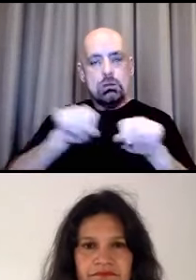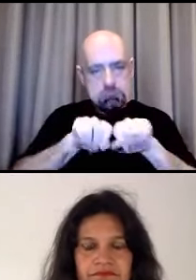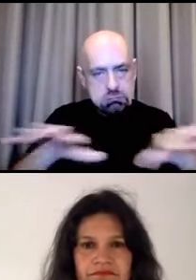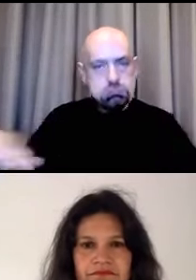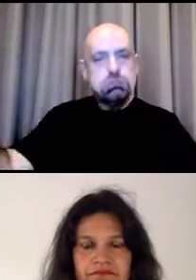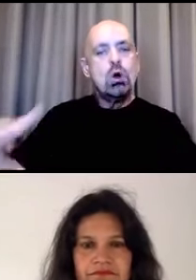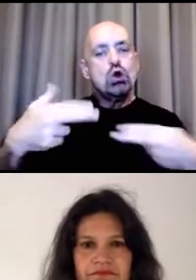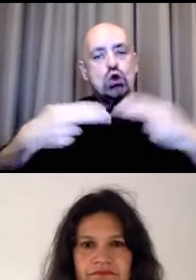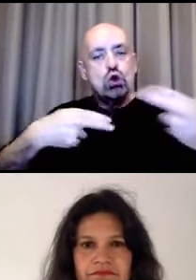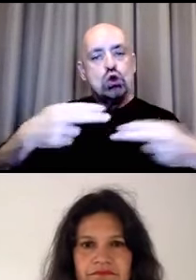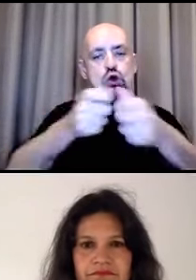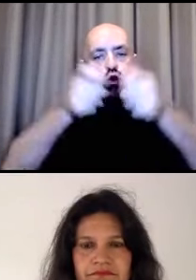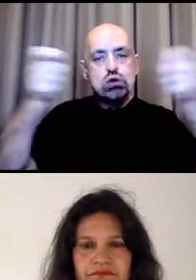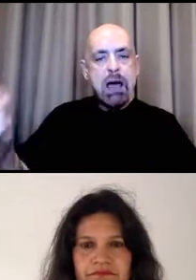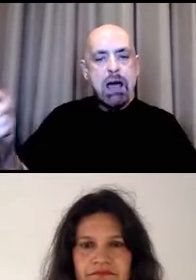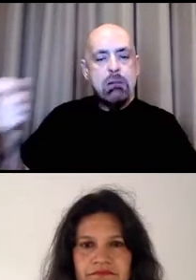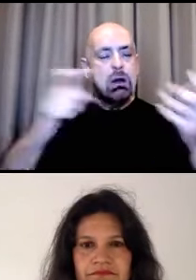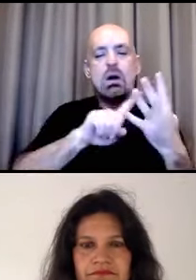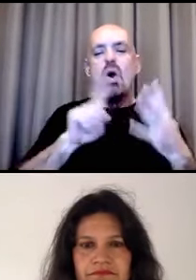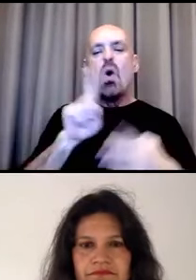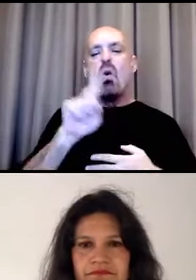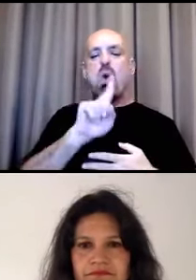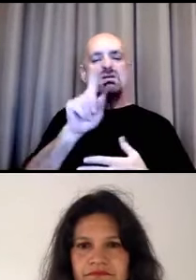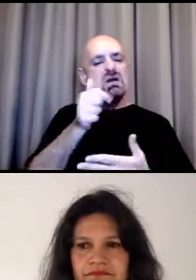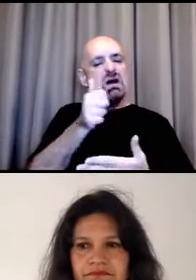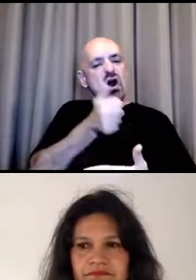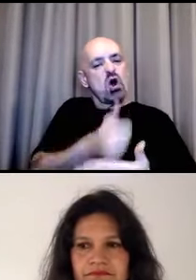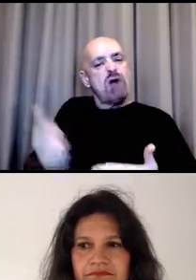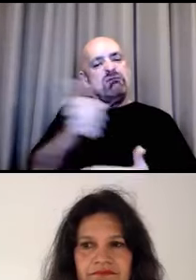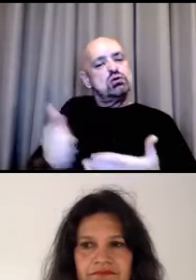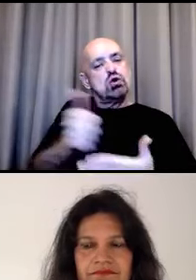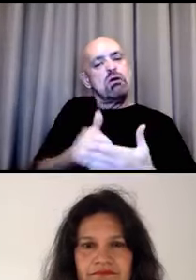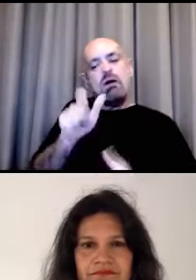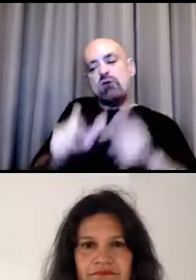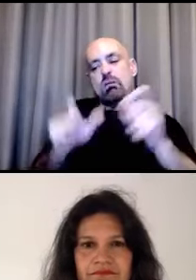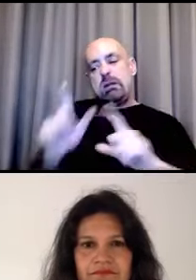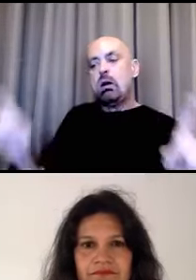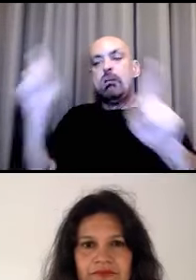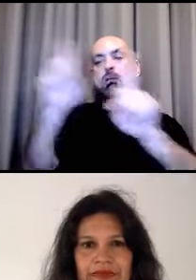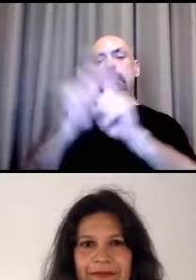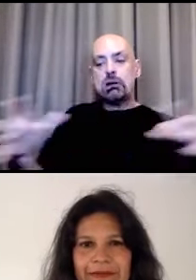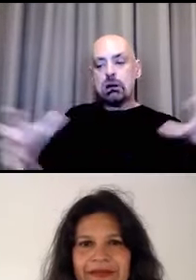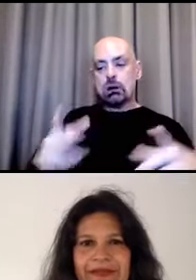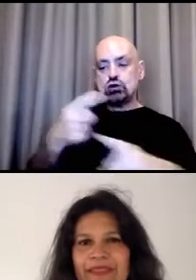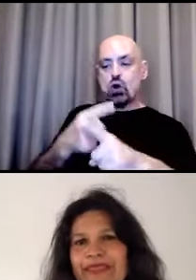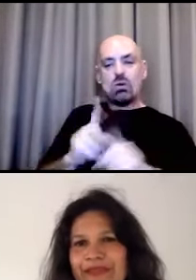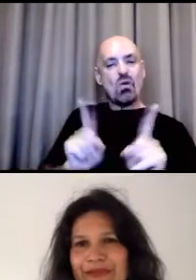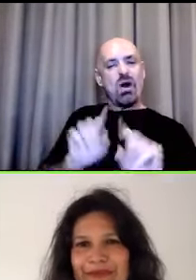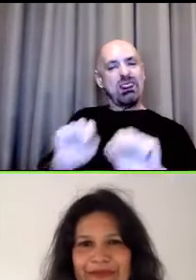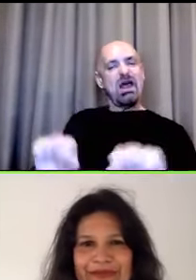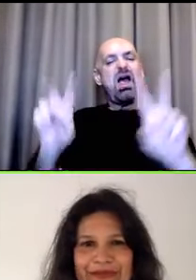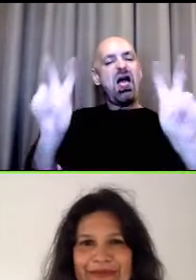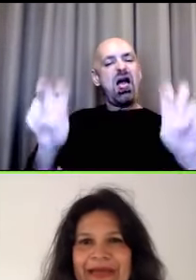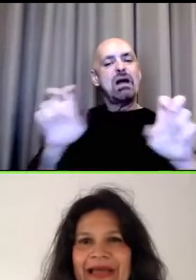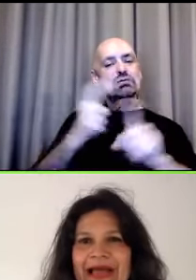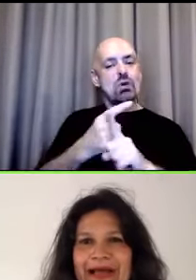that of women. If then you come round to the view that women perspectives deserve a bigger attention then